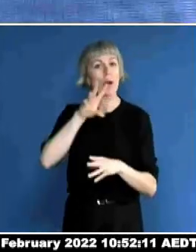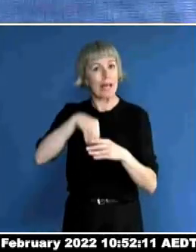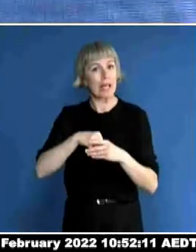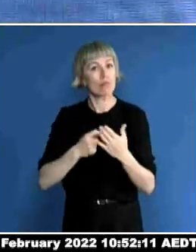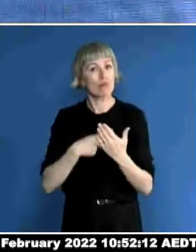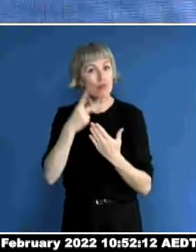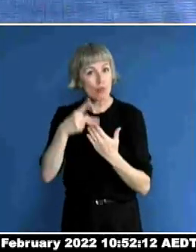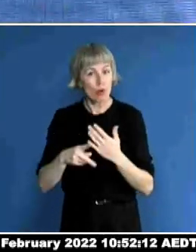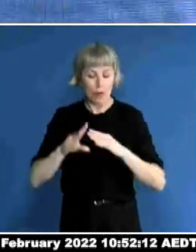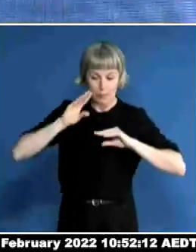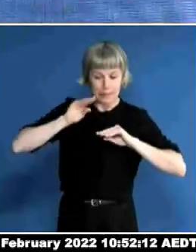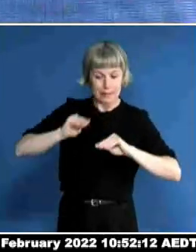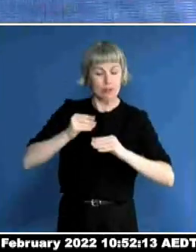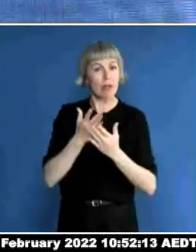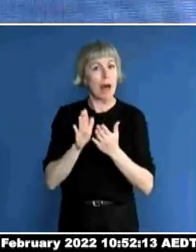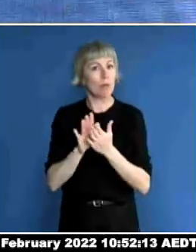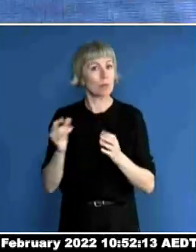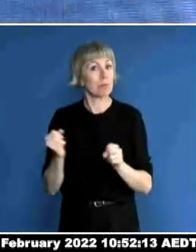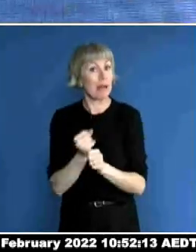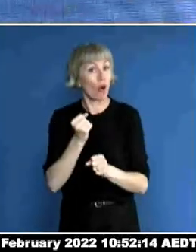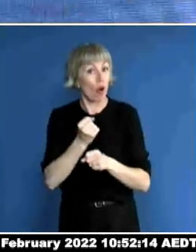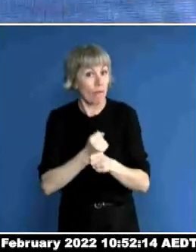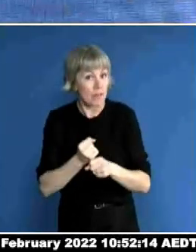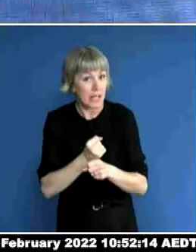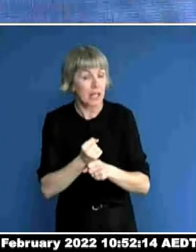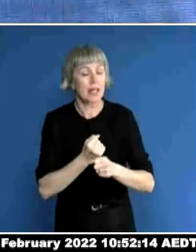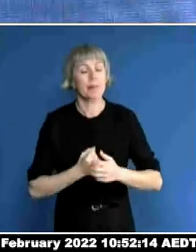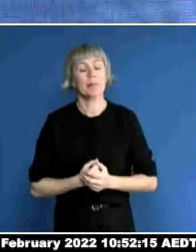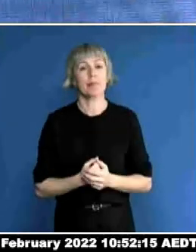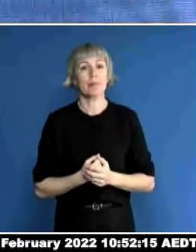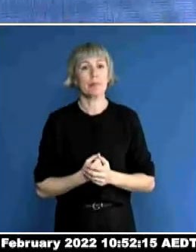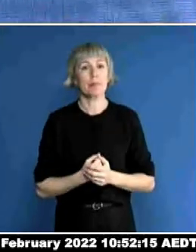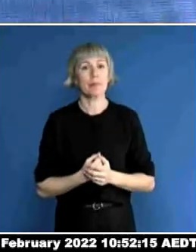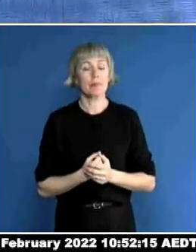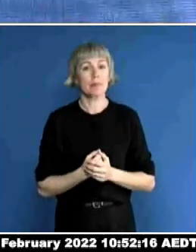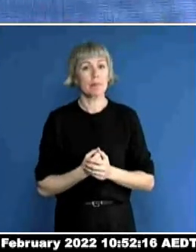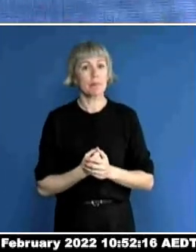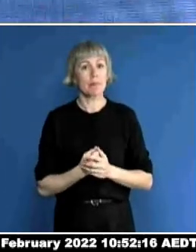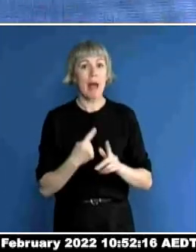participants by asking - answering their questions, helping them to find employment